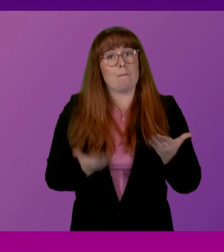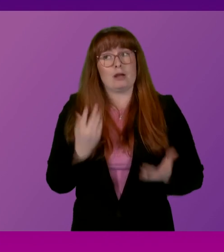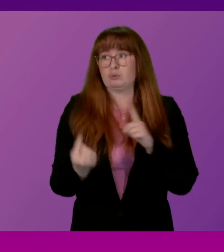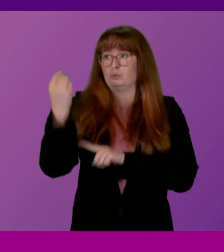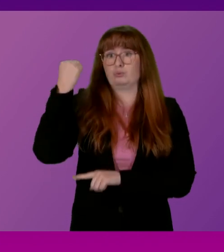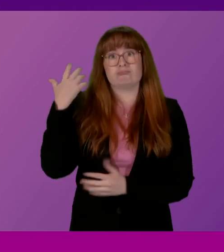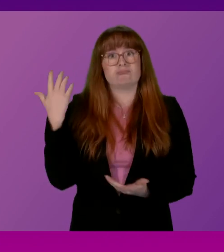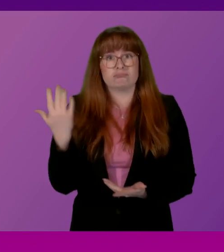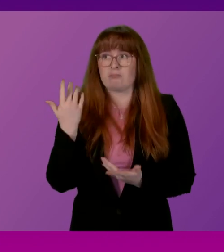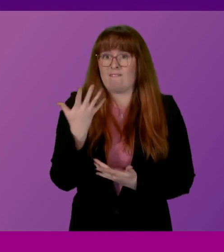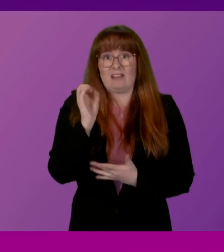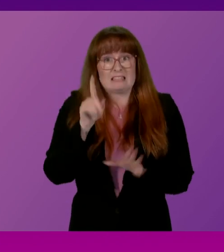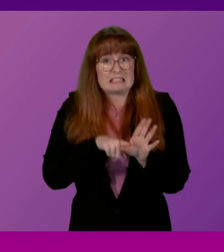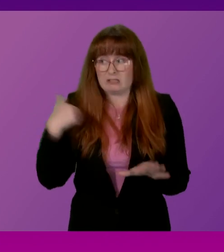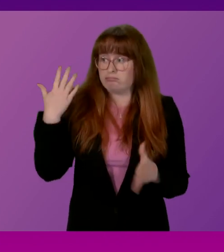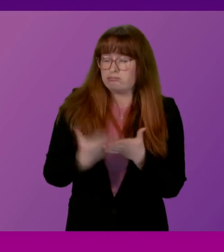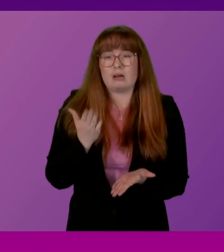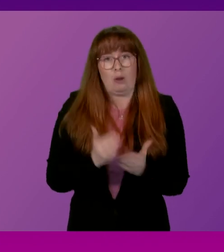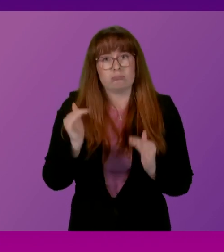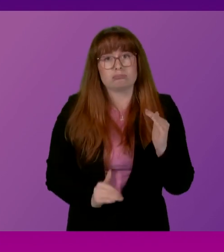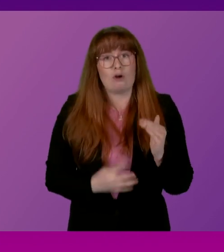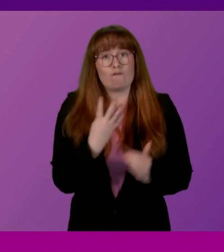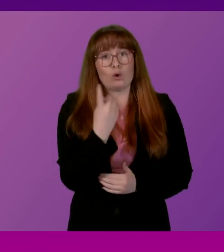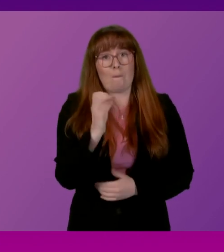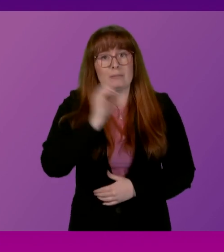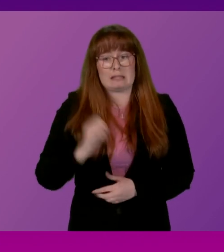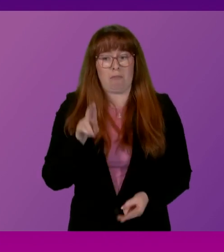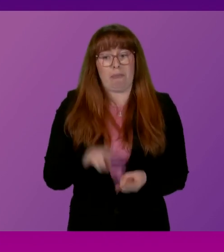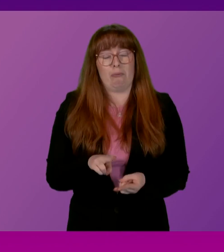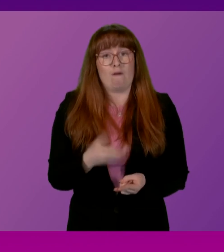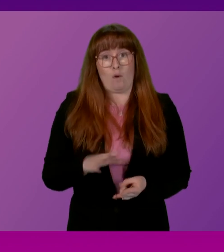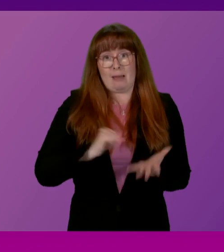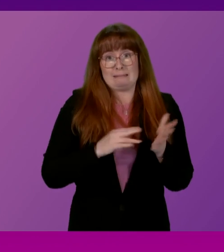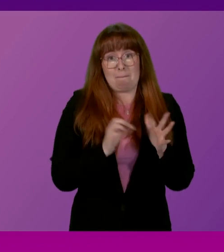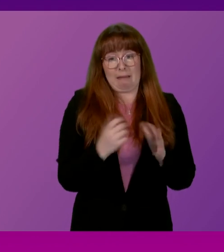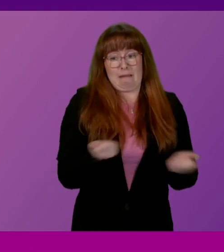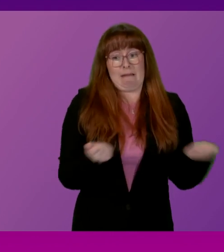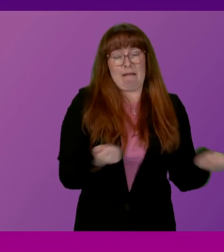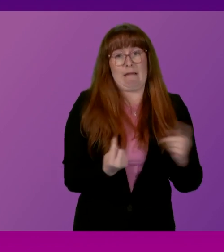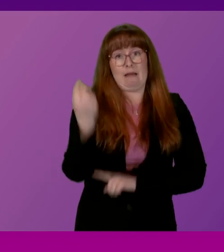It is 41 per cent down since we came into power in 2007.